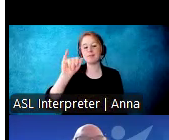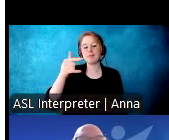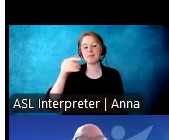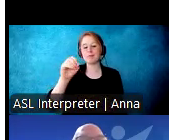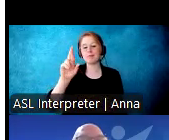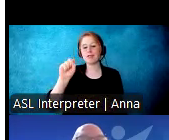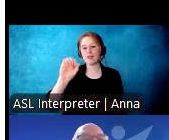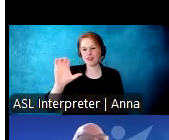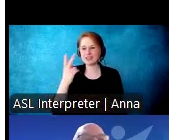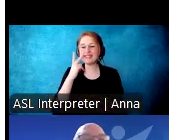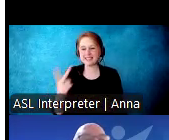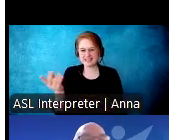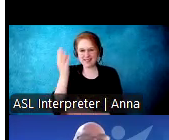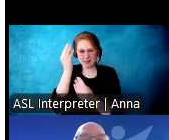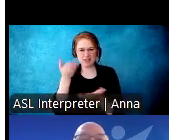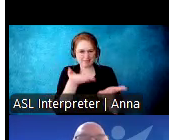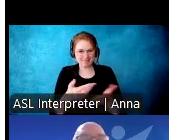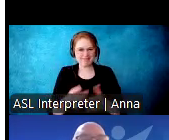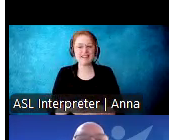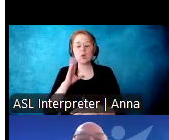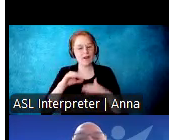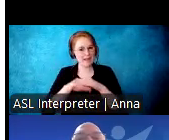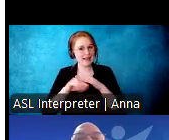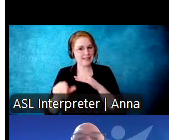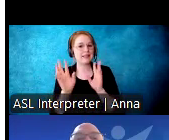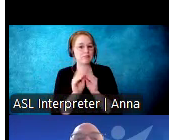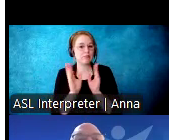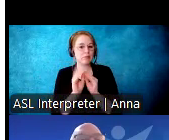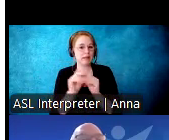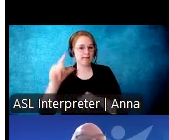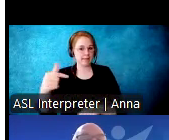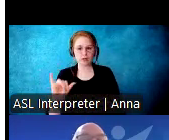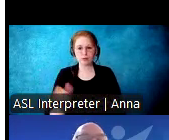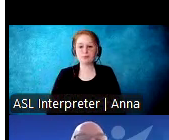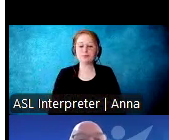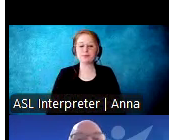and you'll have access to this webinar as well. Next slide please.